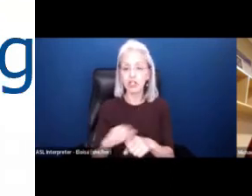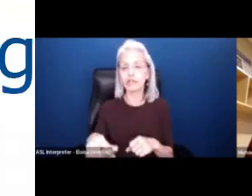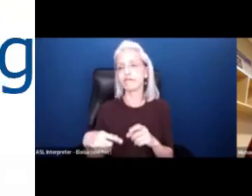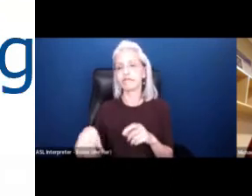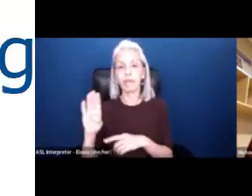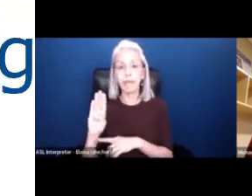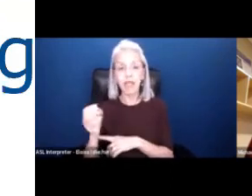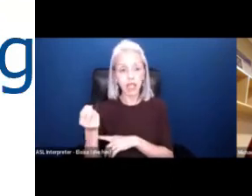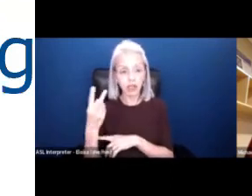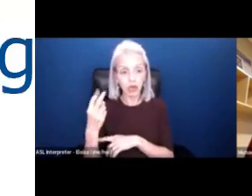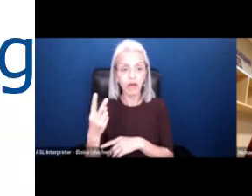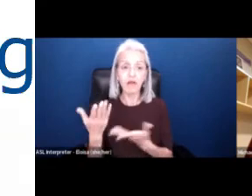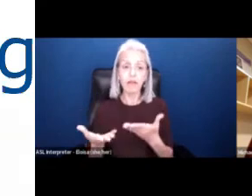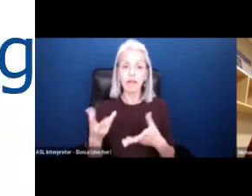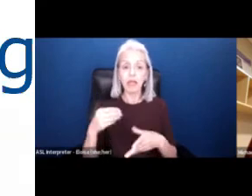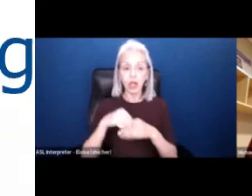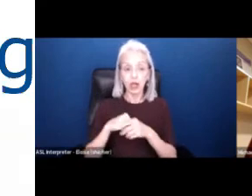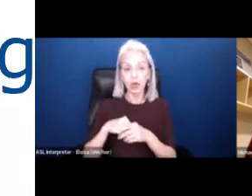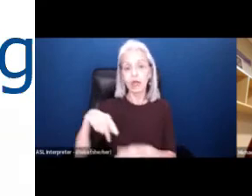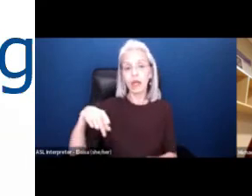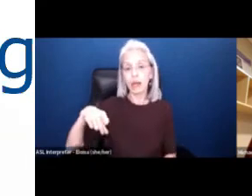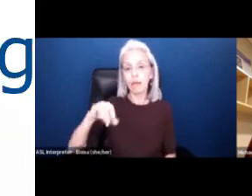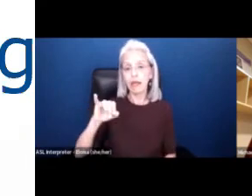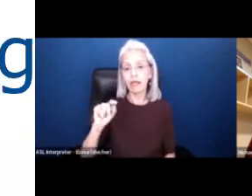want to include some pituitary, pituitary hormone lab screening